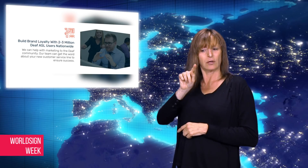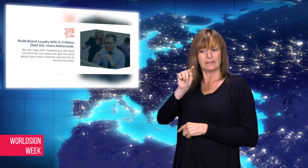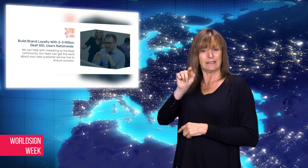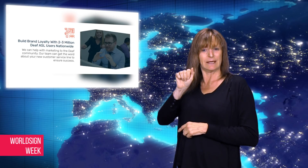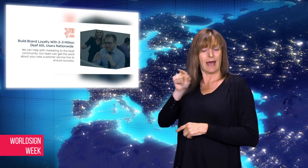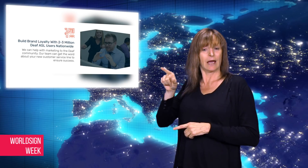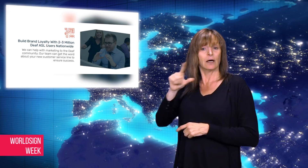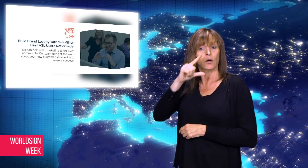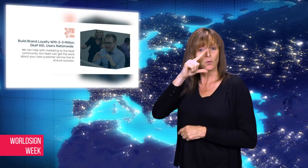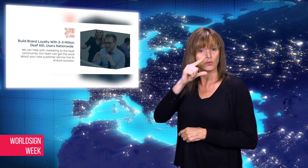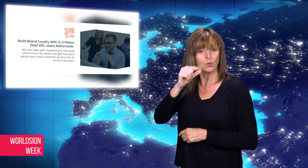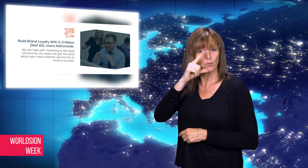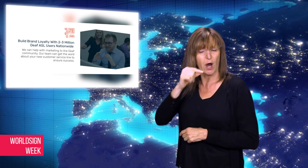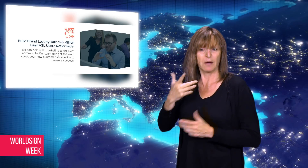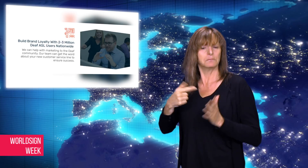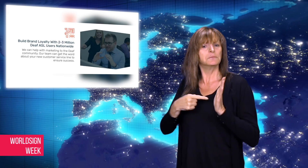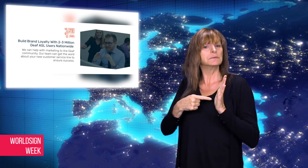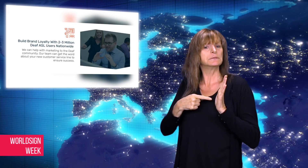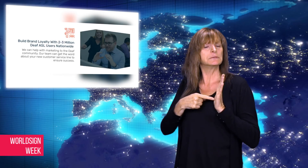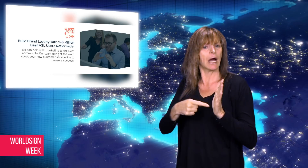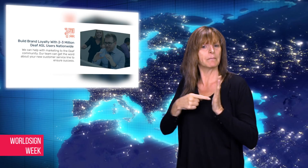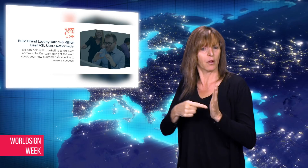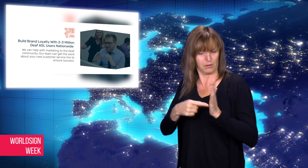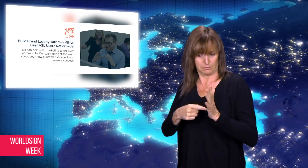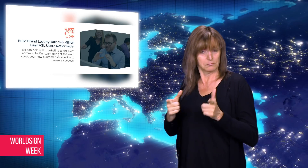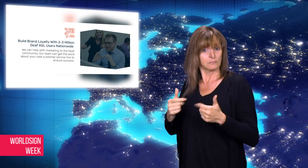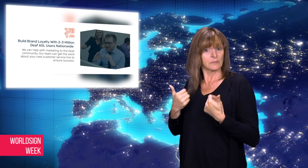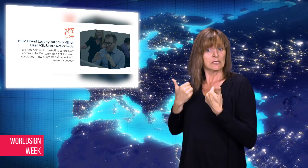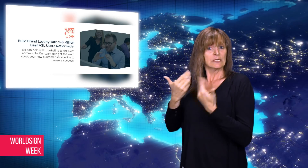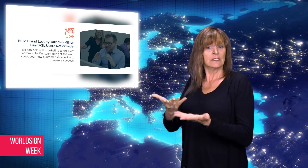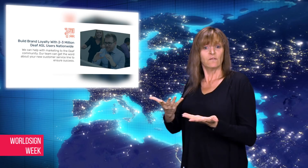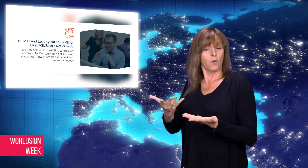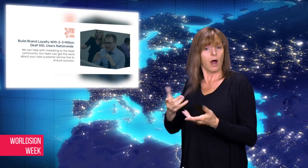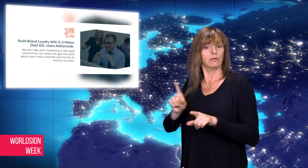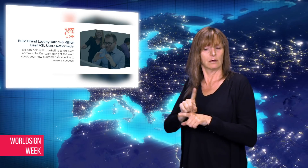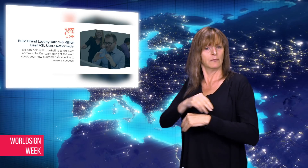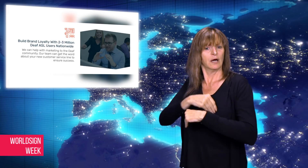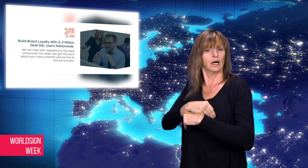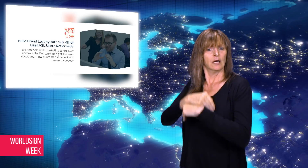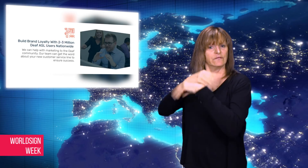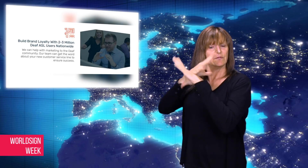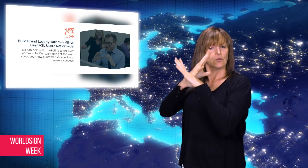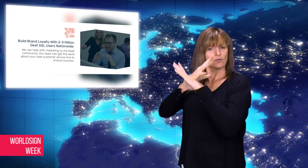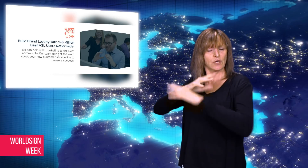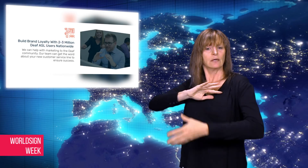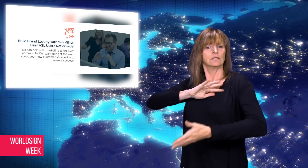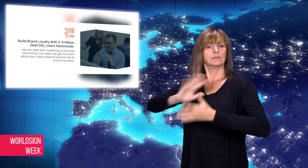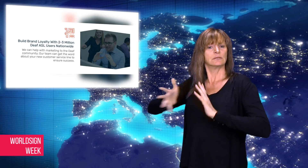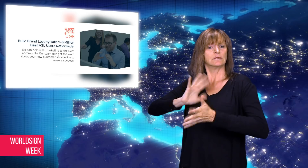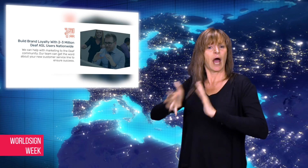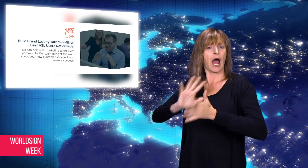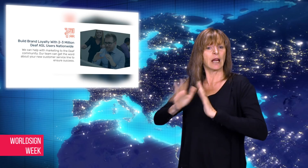offering sign language support services. The Roads and Transport